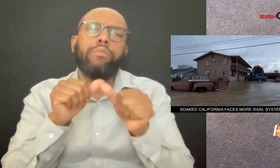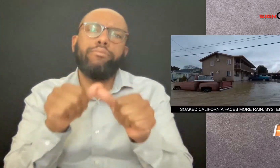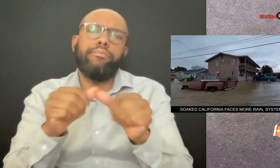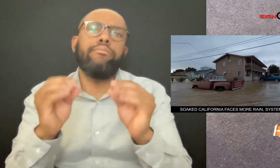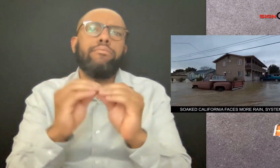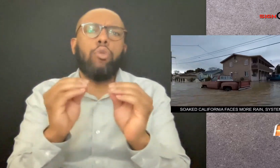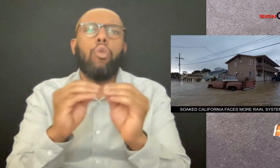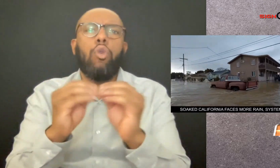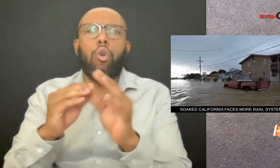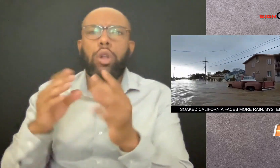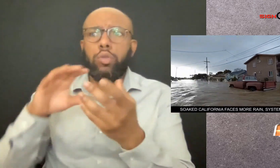early next week.